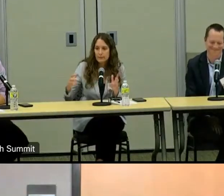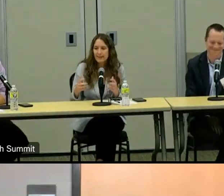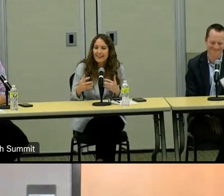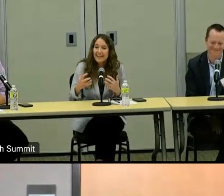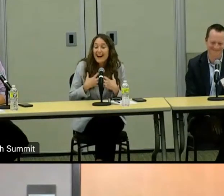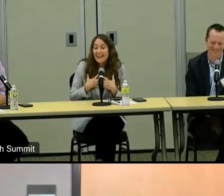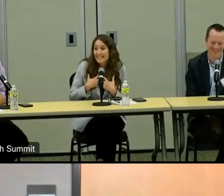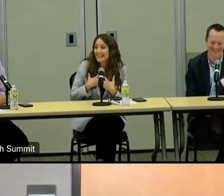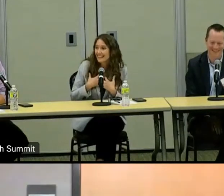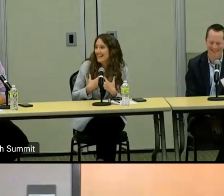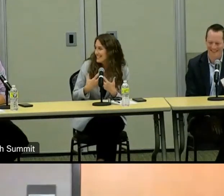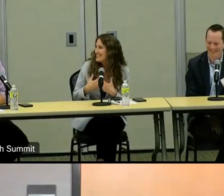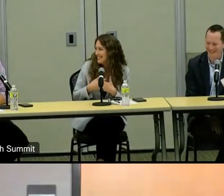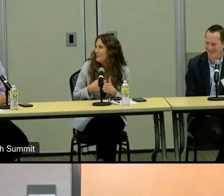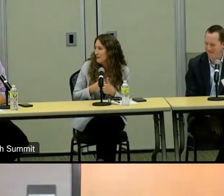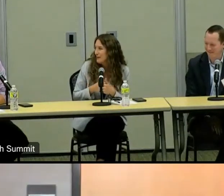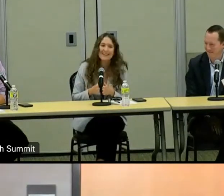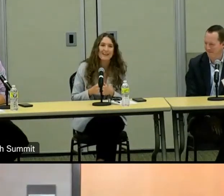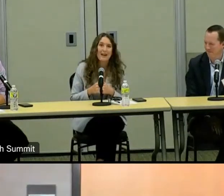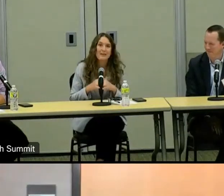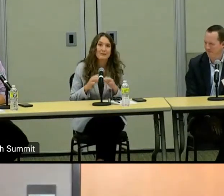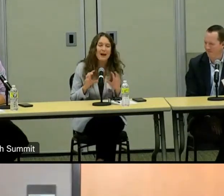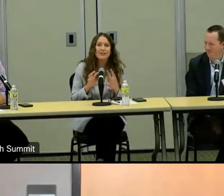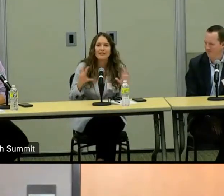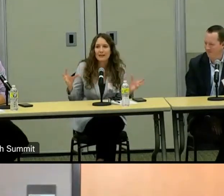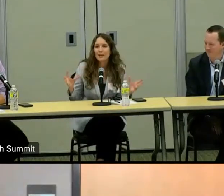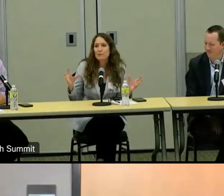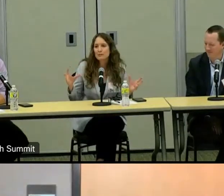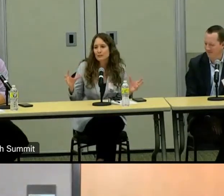us, you know, and rather than building strong